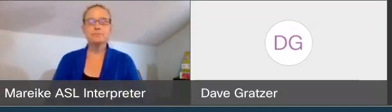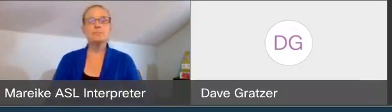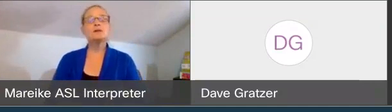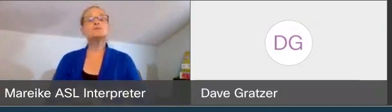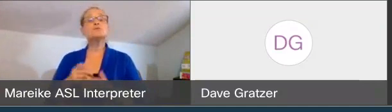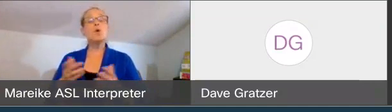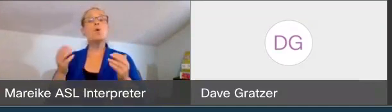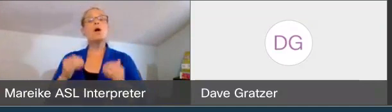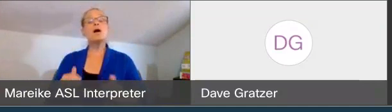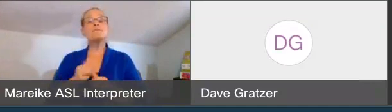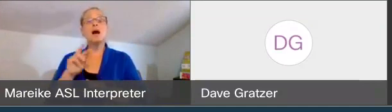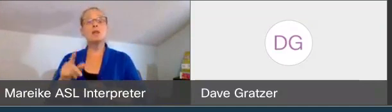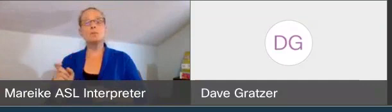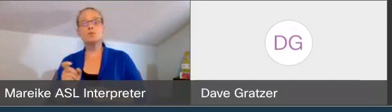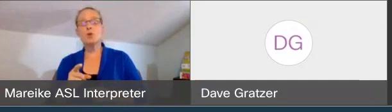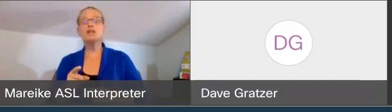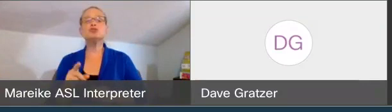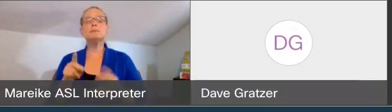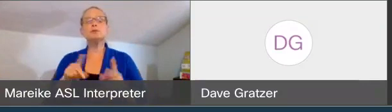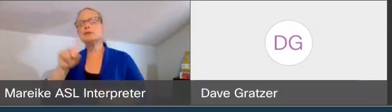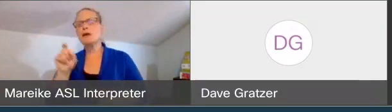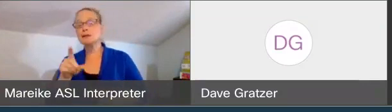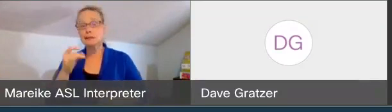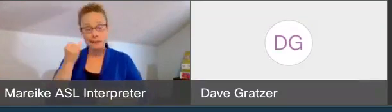this person was interested to know that if there is that type of a mix,